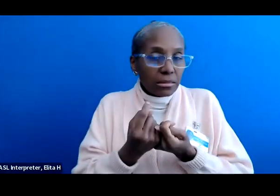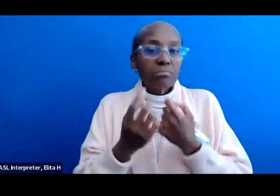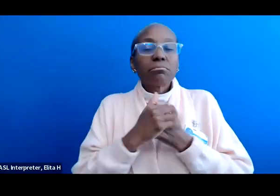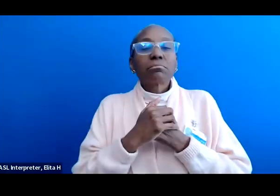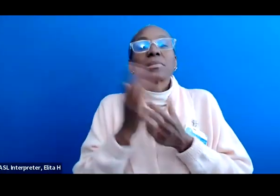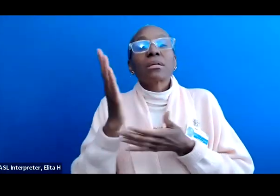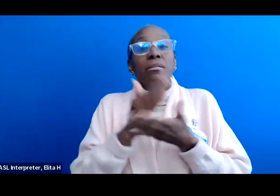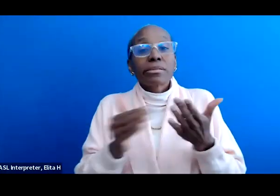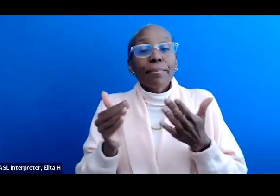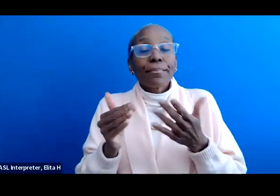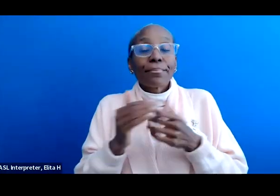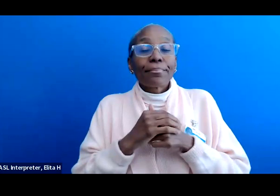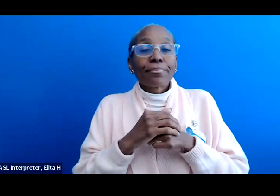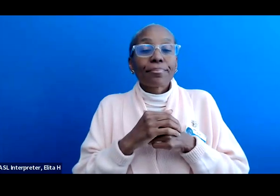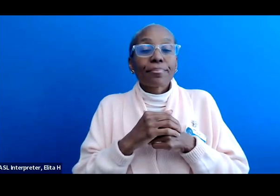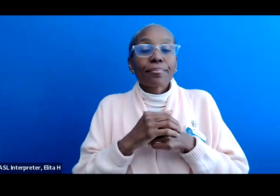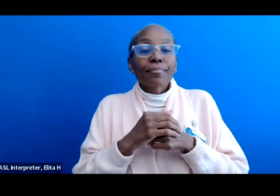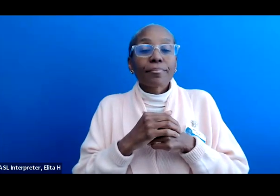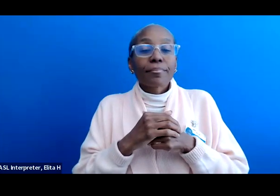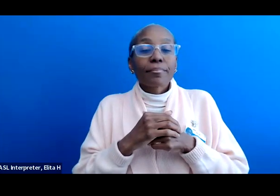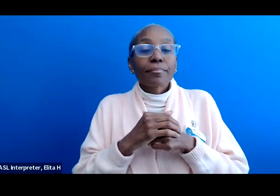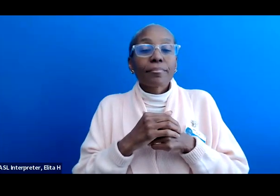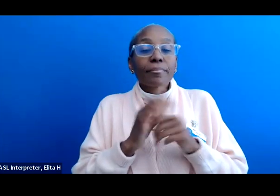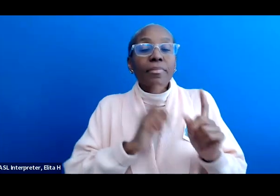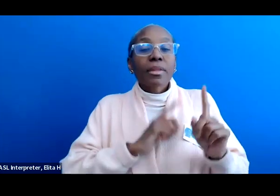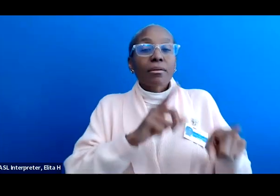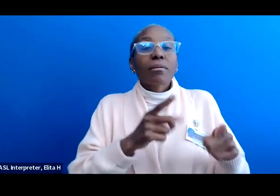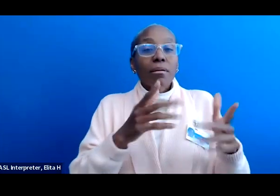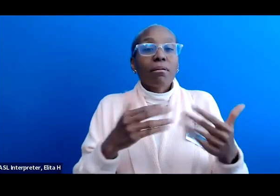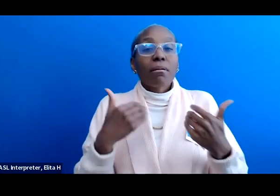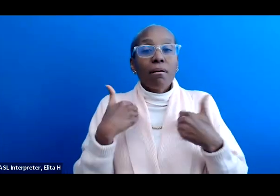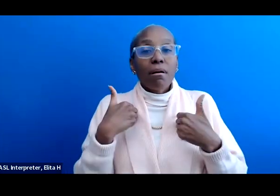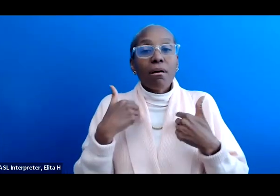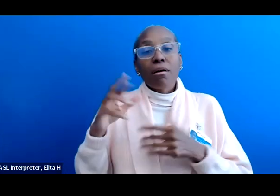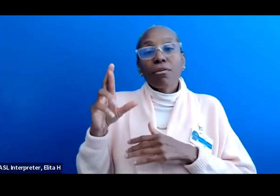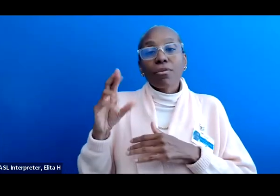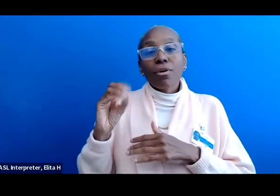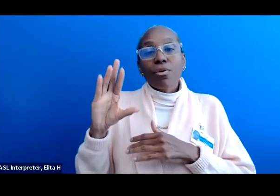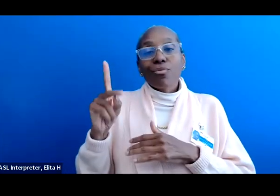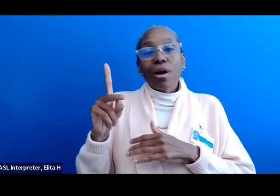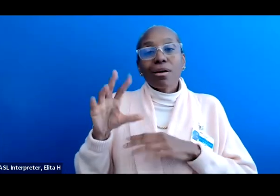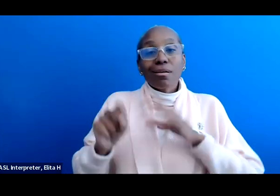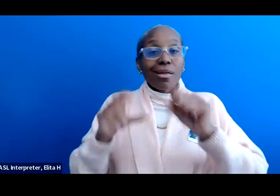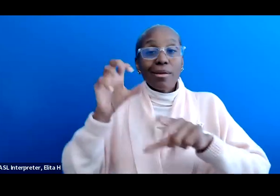Some of them that I go to have had rock climbing, accessible rock climbing.